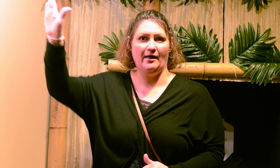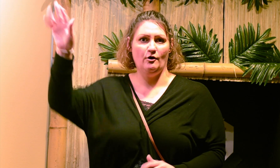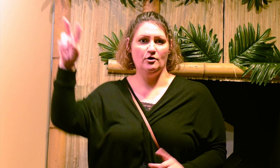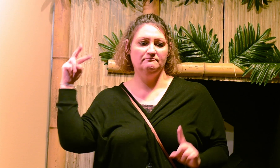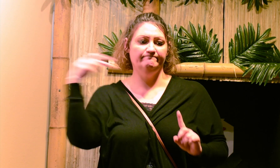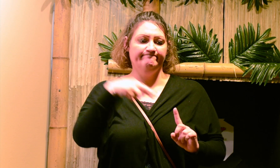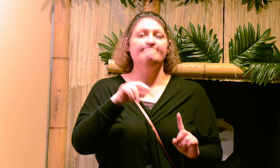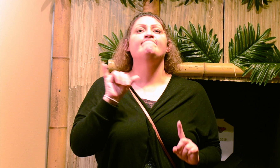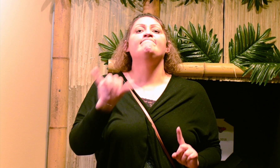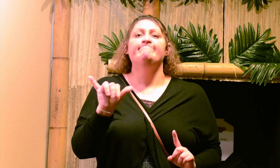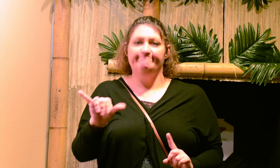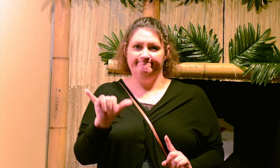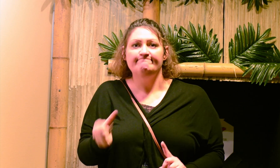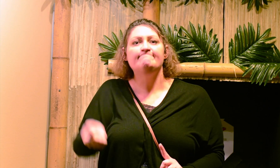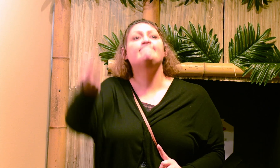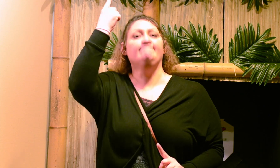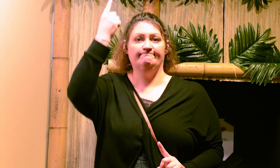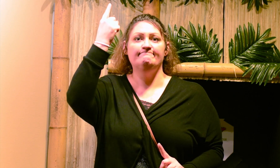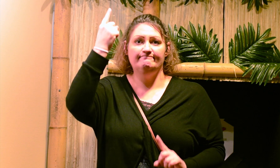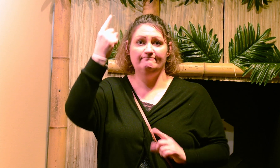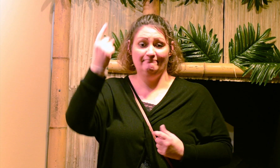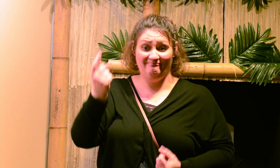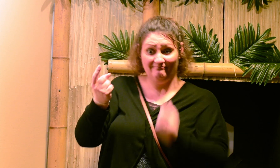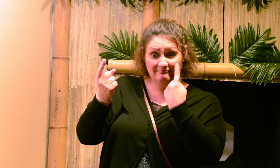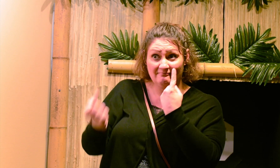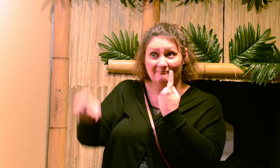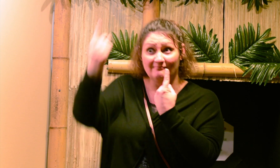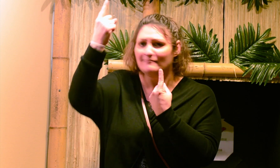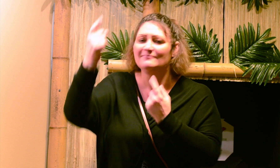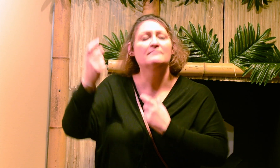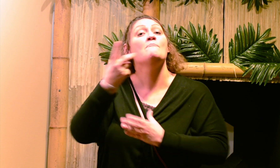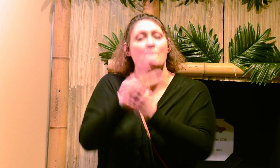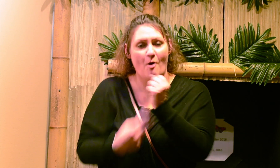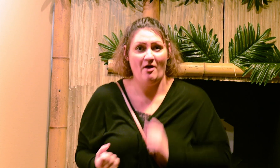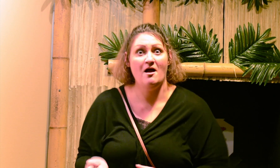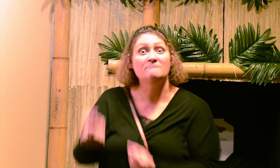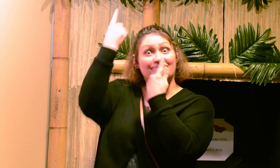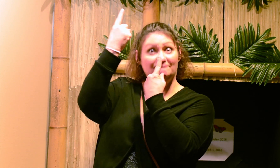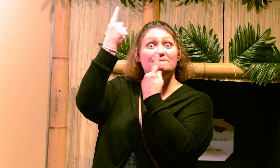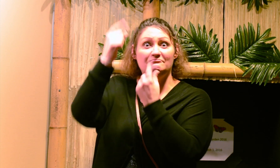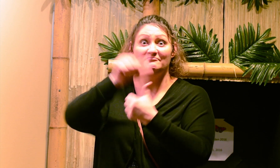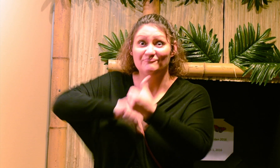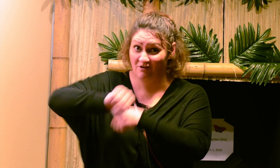I want us to make them realize that we really need to be on the same level with each other.